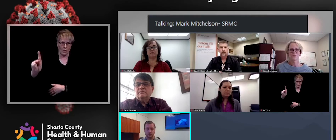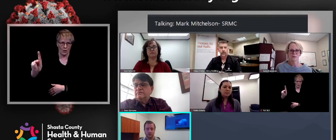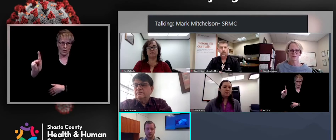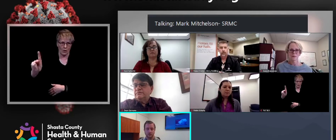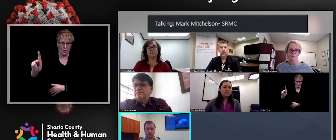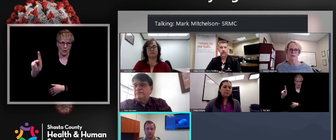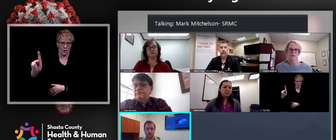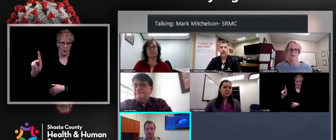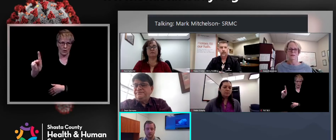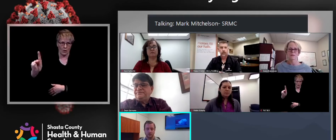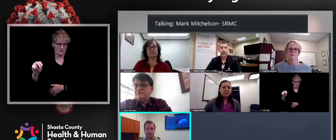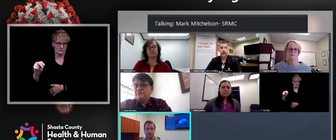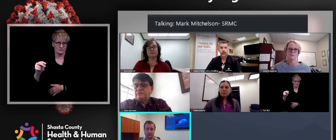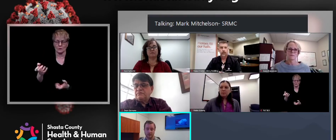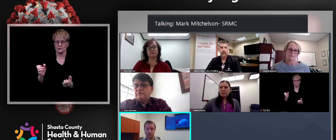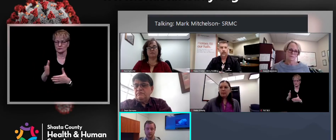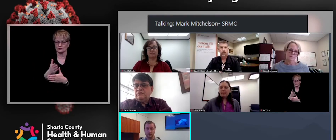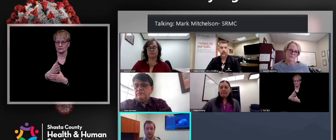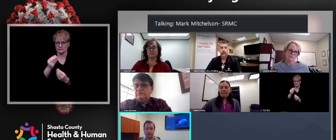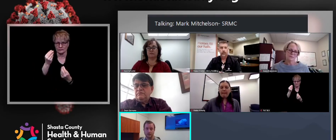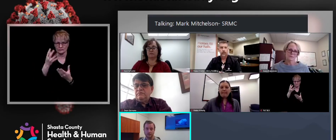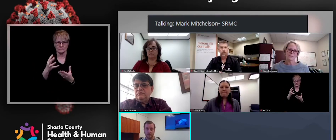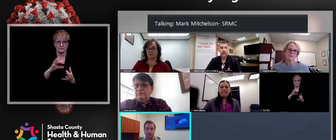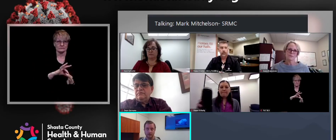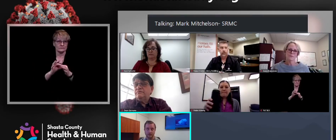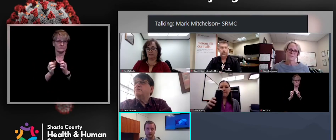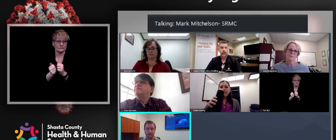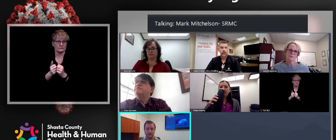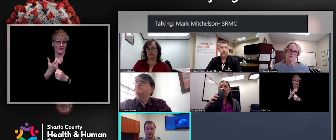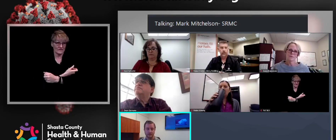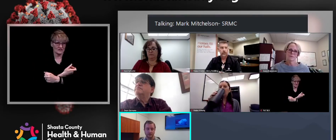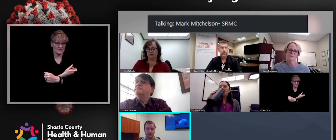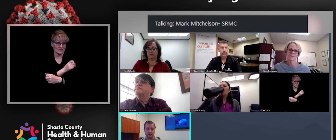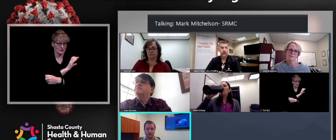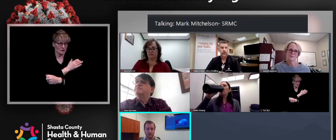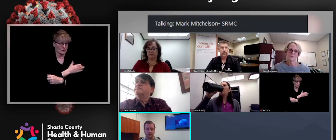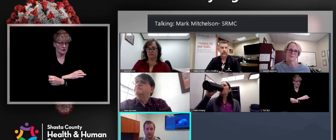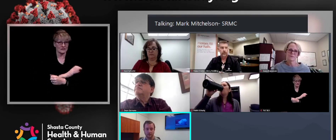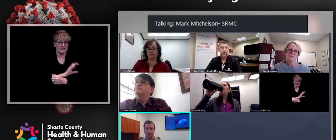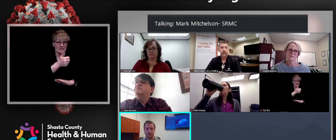at the hospital. We've been very successful with them. I believe as of yesterday, we've done over